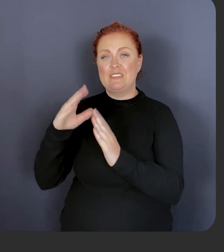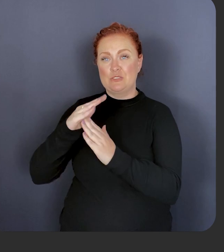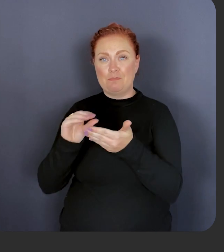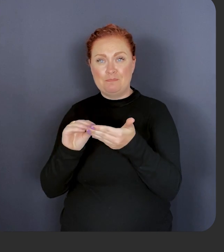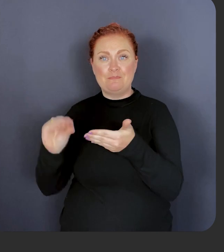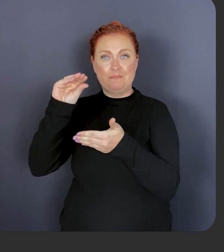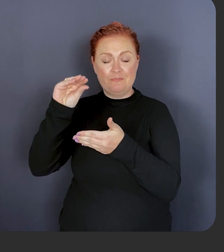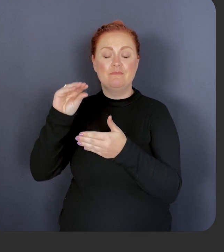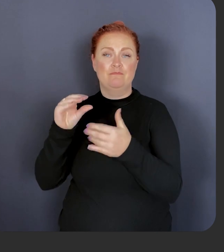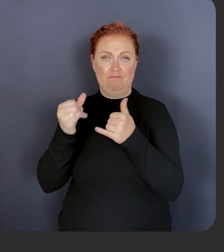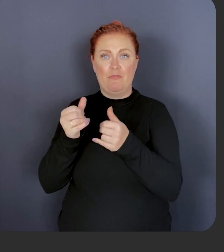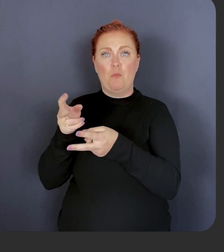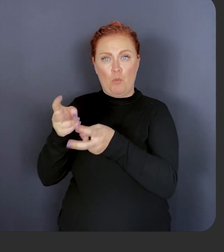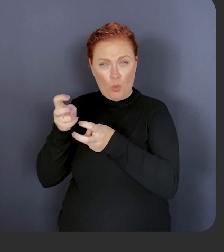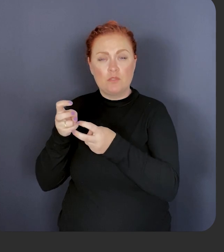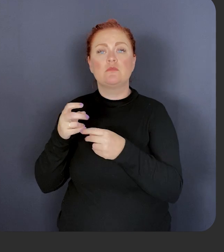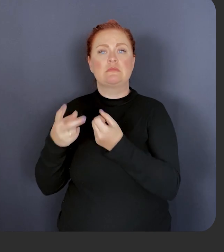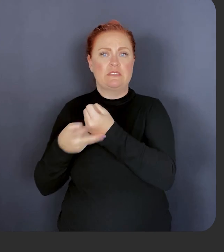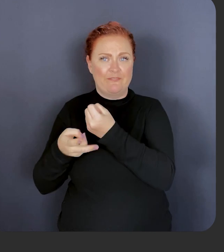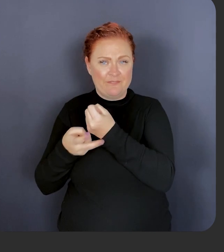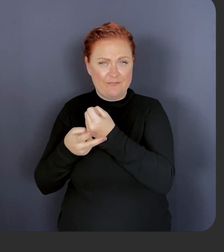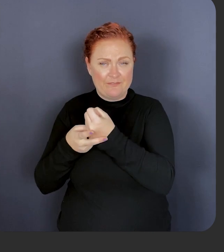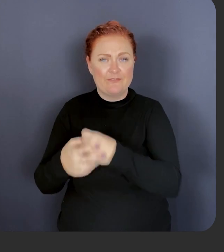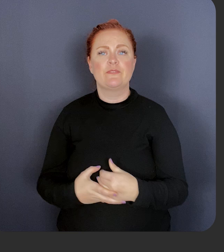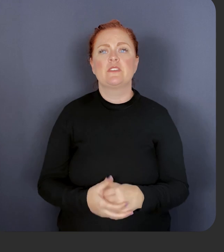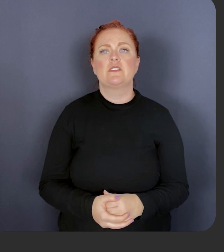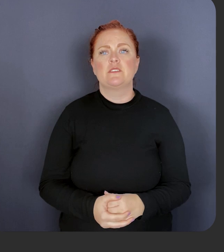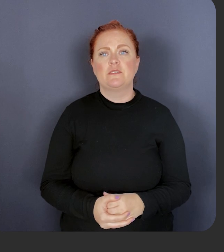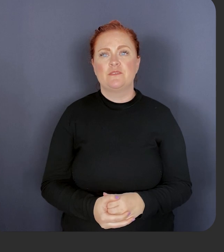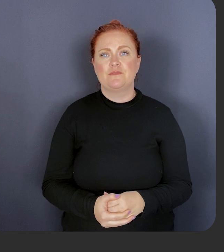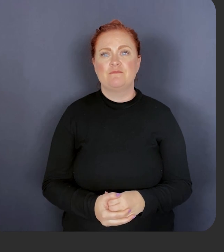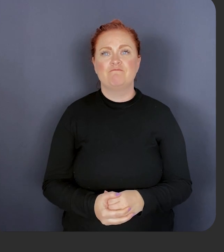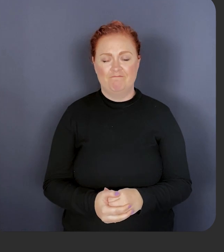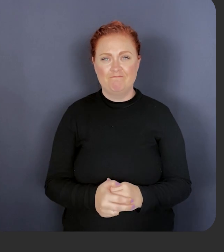And then it's imported, and we can save it and close out